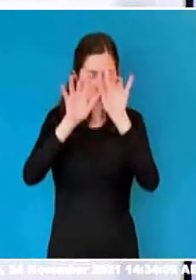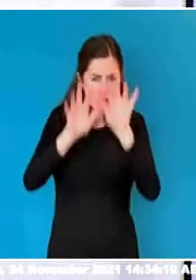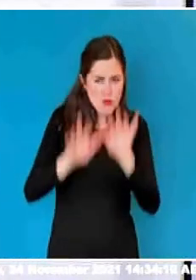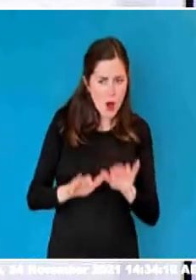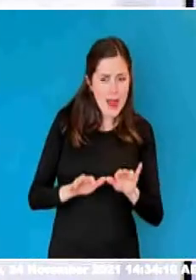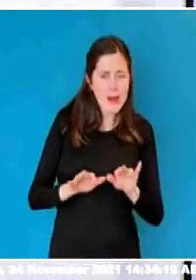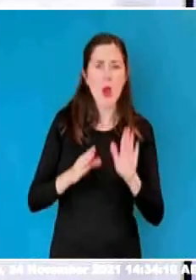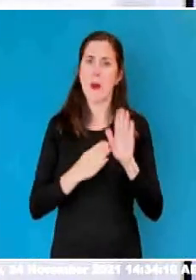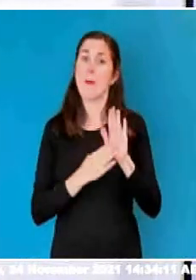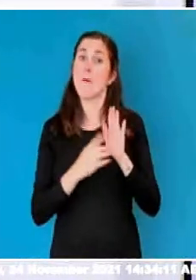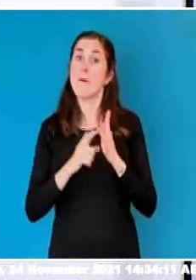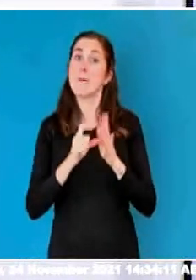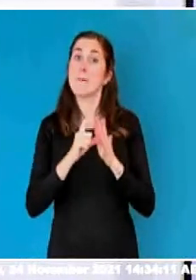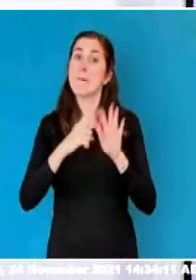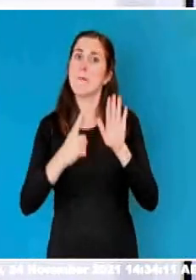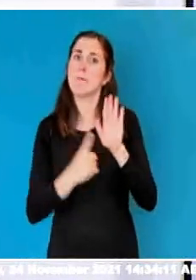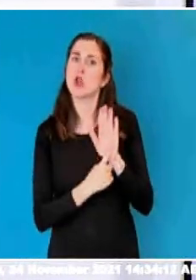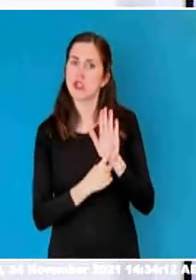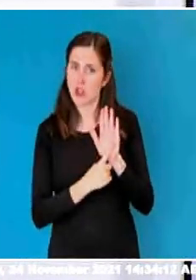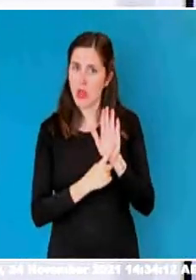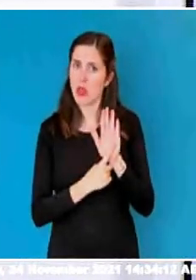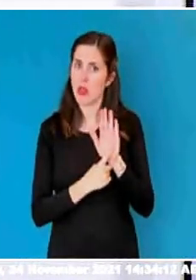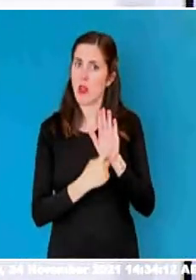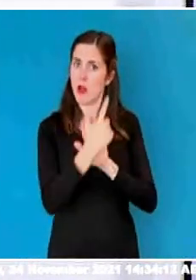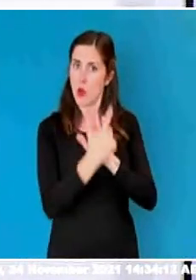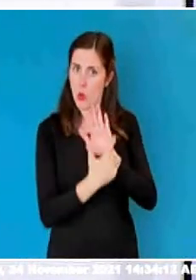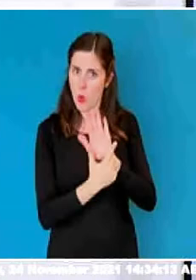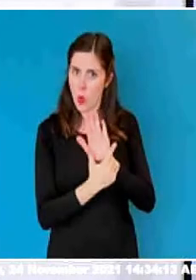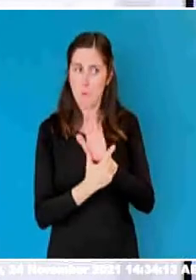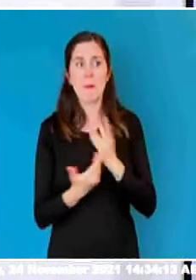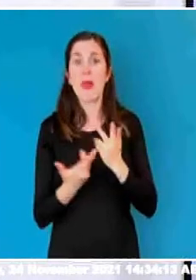Yes, that's right.